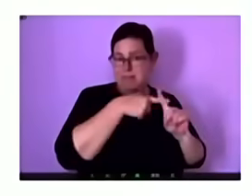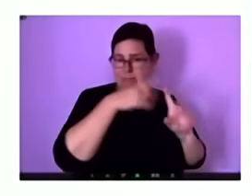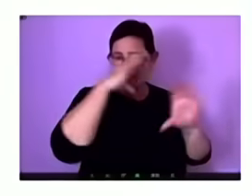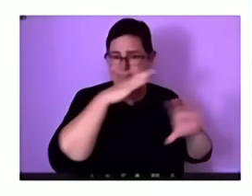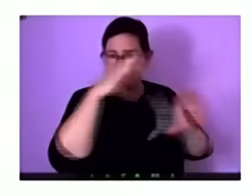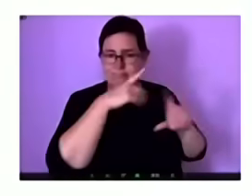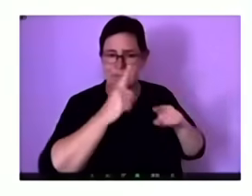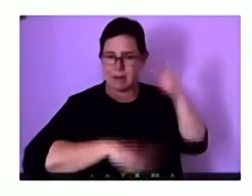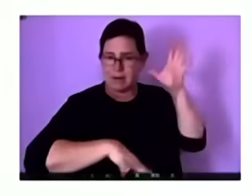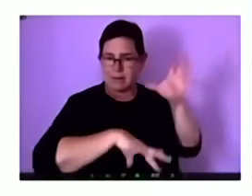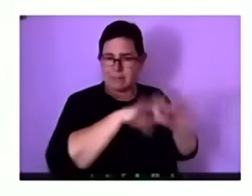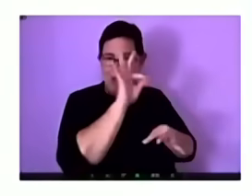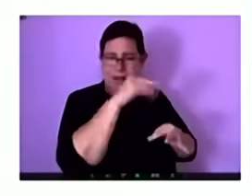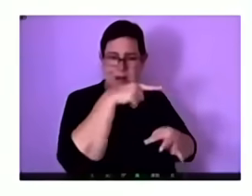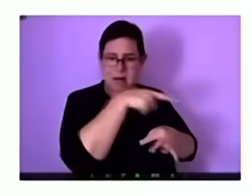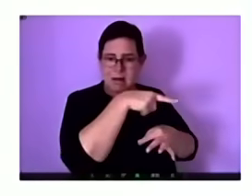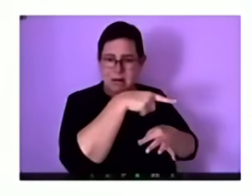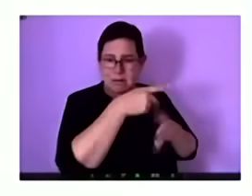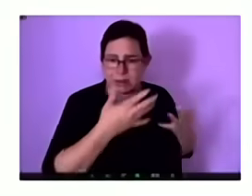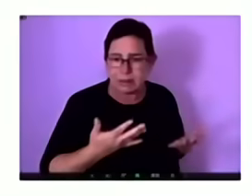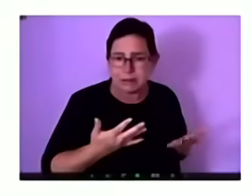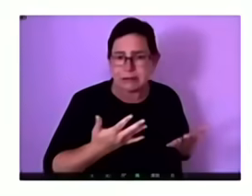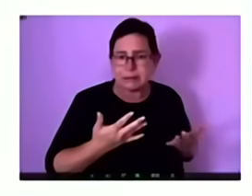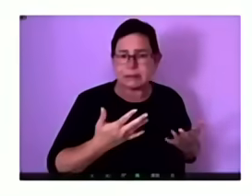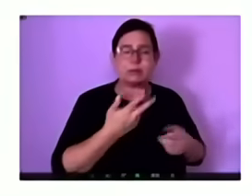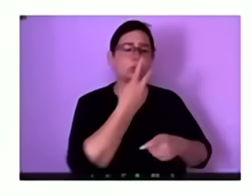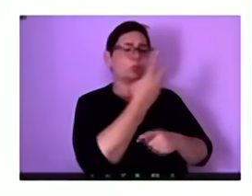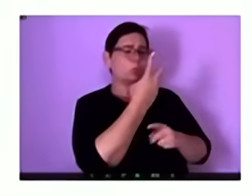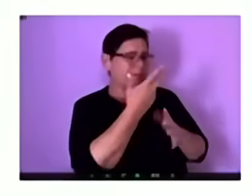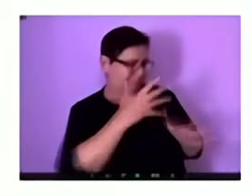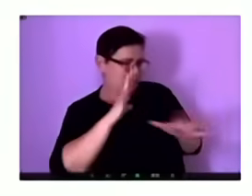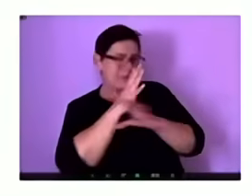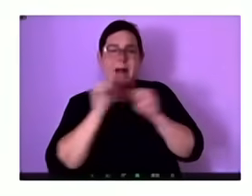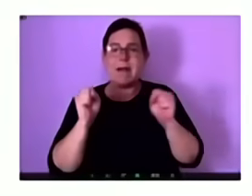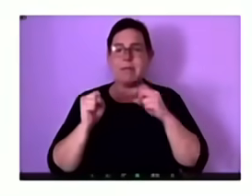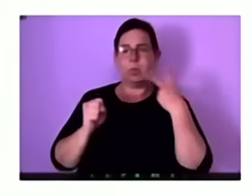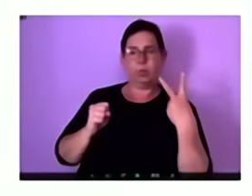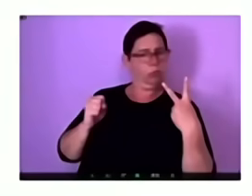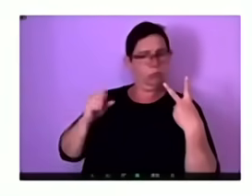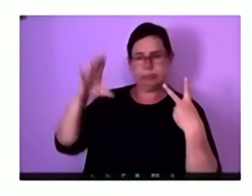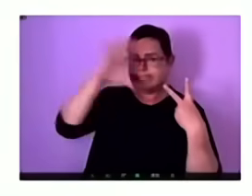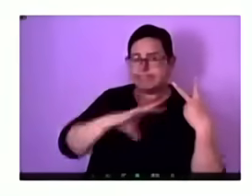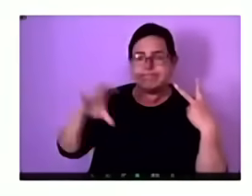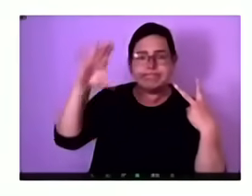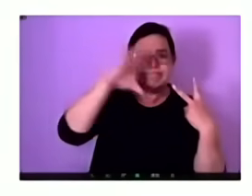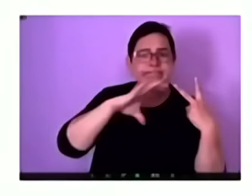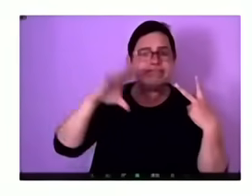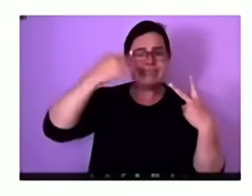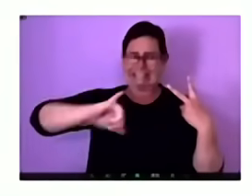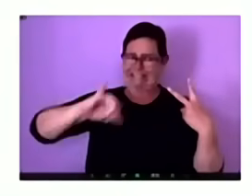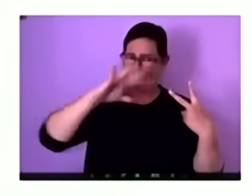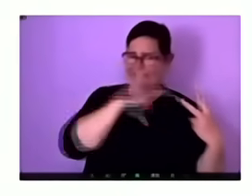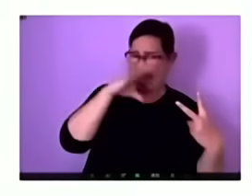SO IN TOTAL, SEARCHES CONTINUE FOR FOUR PEOPLE. OUT OF RESPECT FOR THE FAMILIES, THE RCMP IS NOT RELEASING ANY